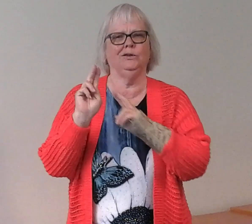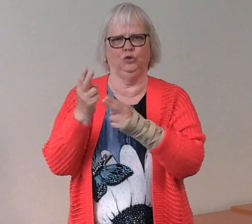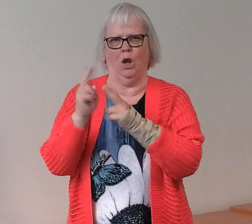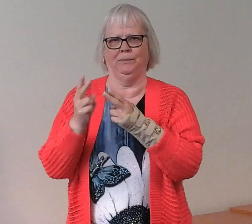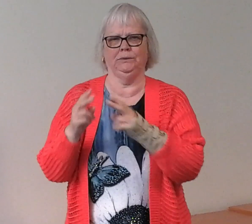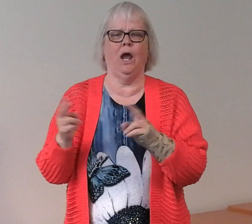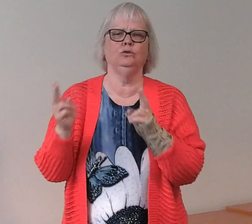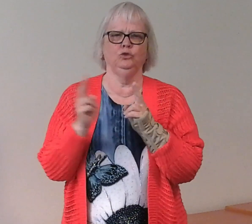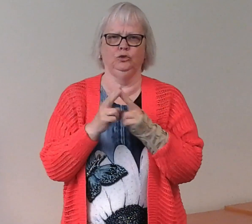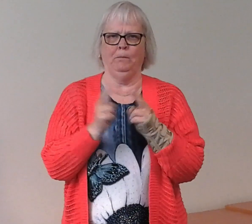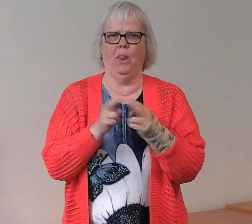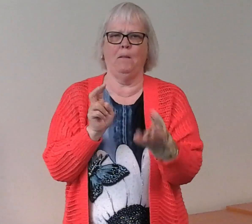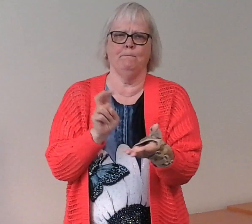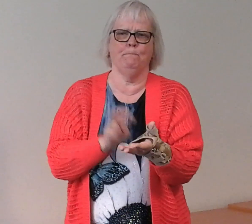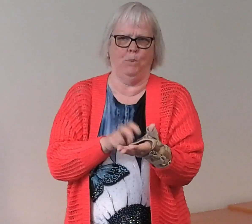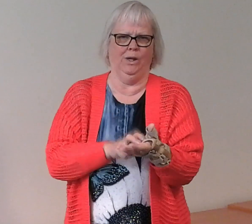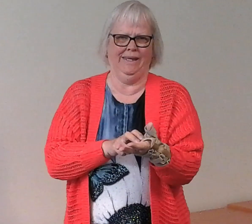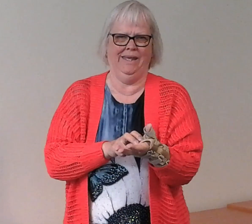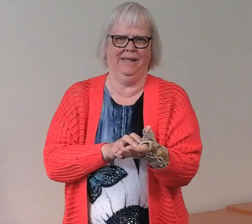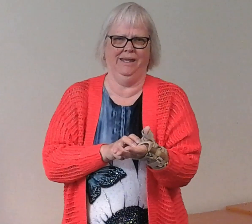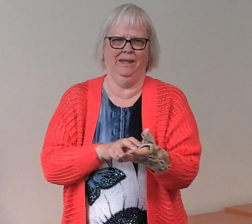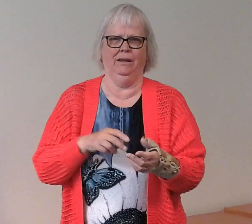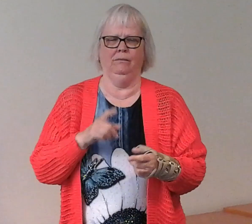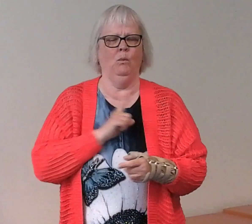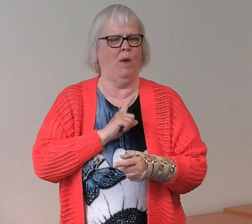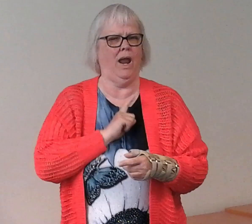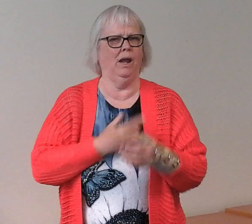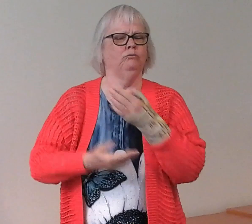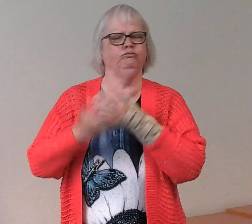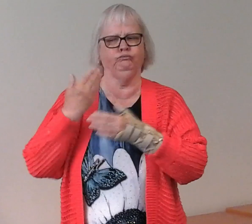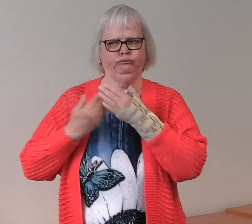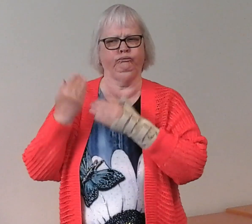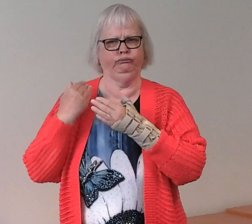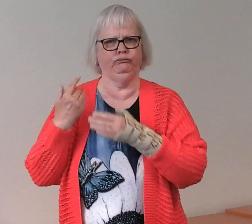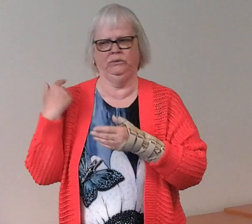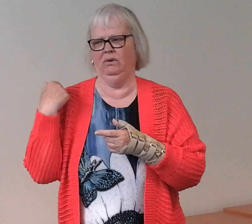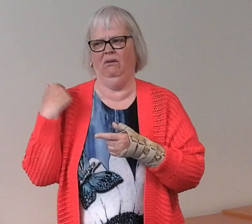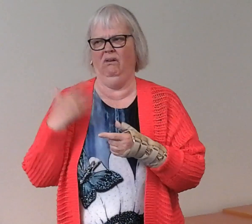When booking interpreters for an appointment (I want to talk about double